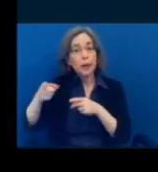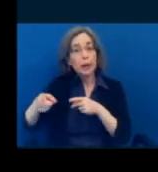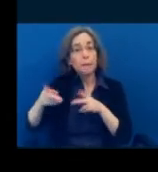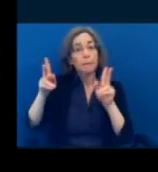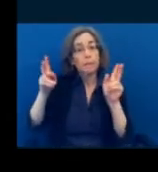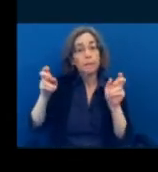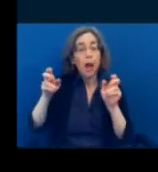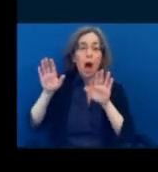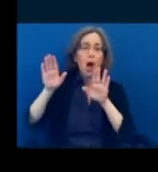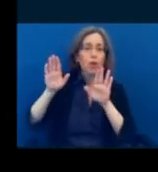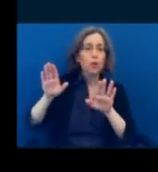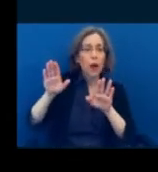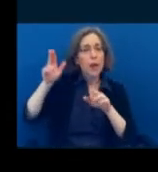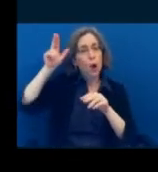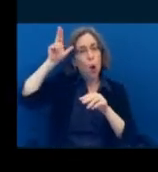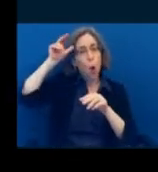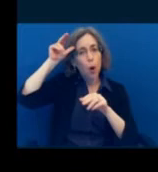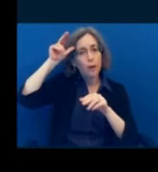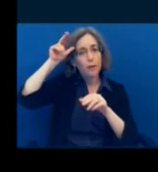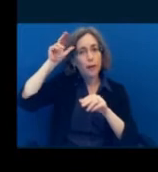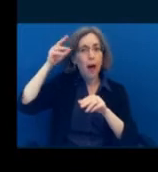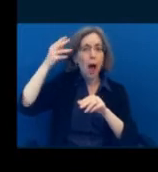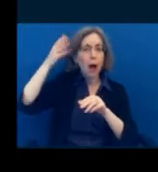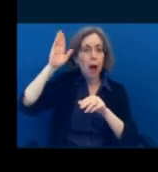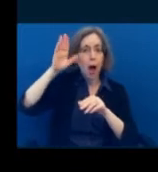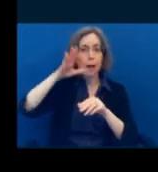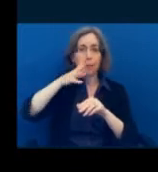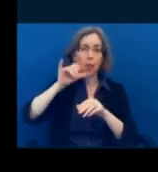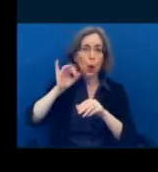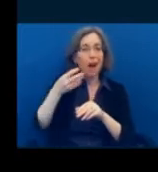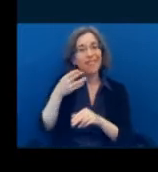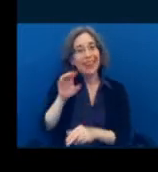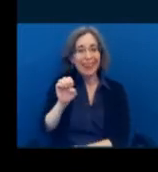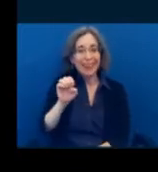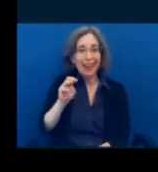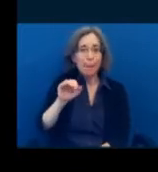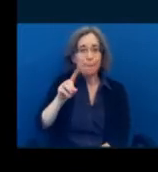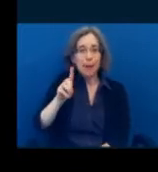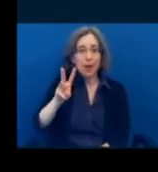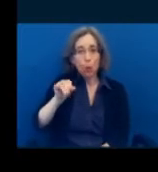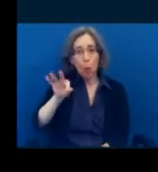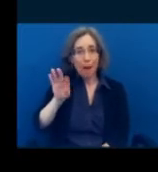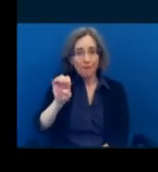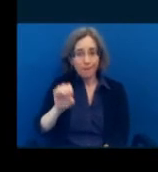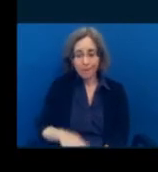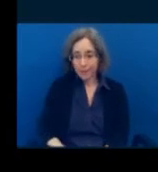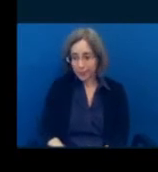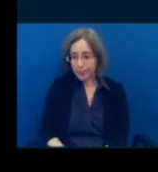GREAT HORSE GOD MOTHER OF A MIDWIFE. THESE ARE SOME OF THE MIDWIFES